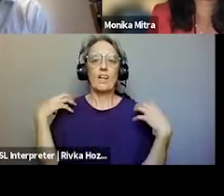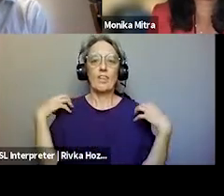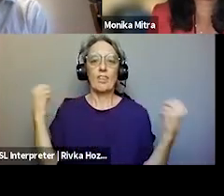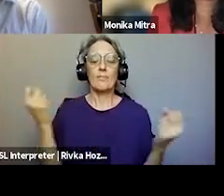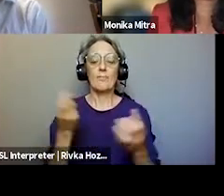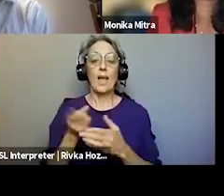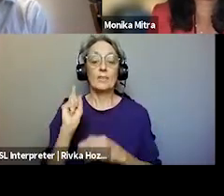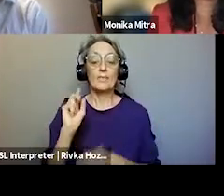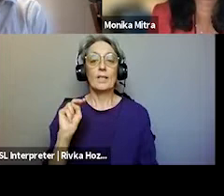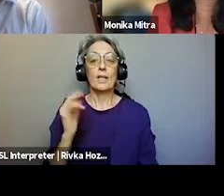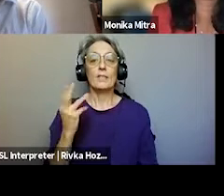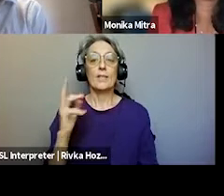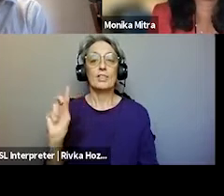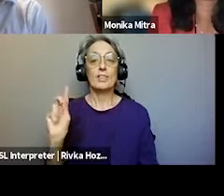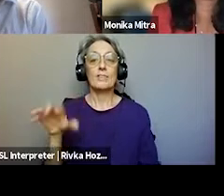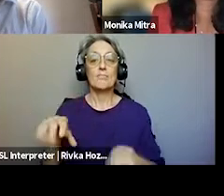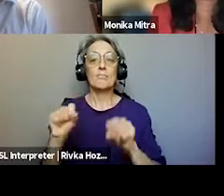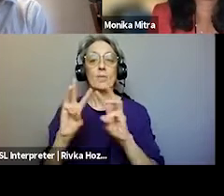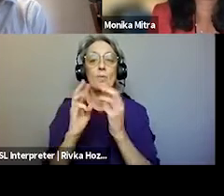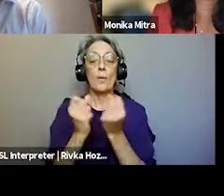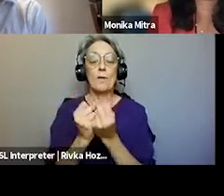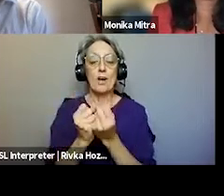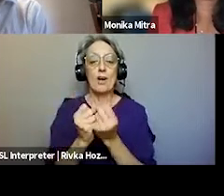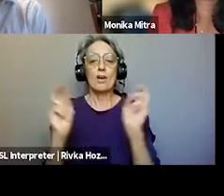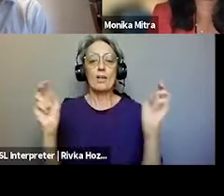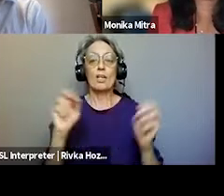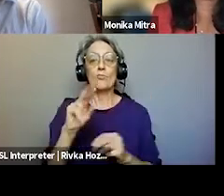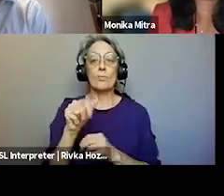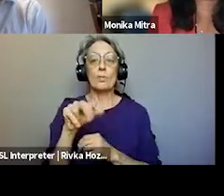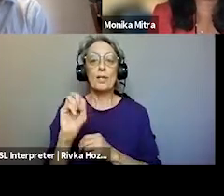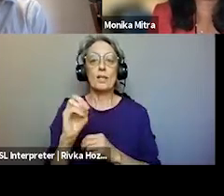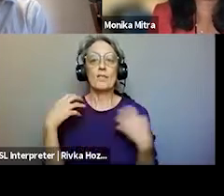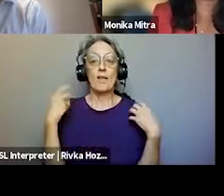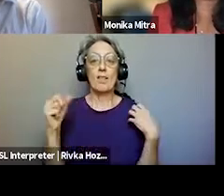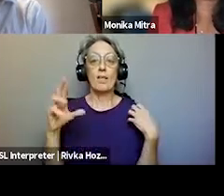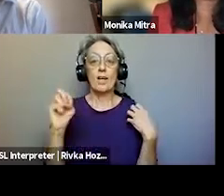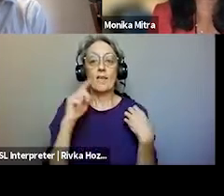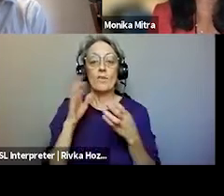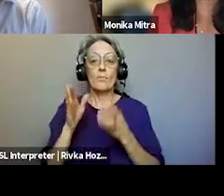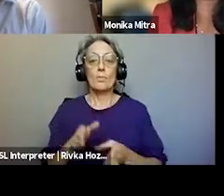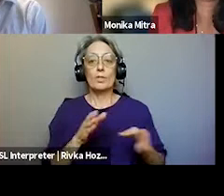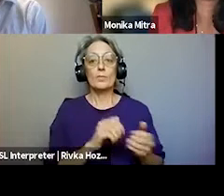a webinar entitled Reproductive Healthcare for Persons with Disabilities Across the Transition